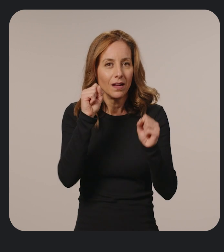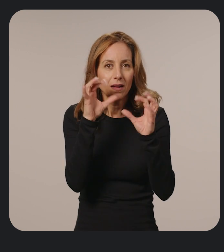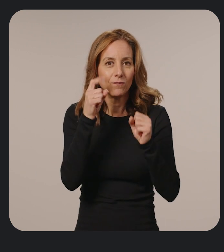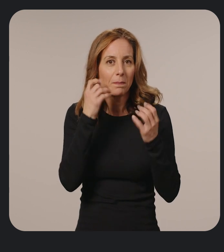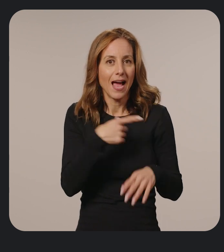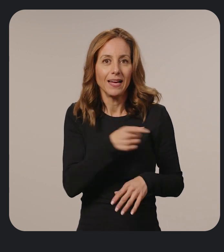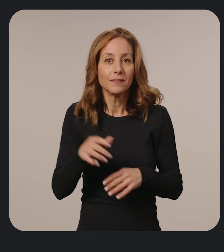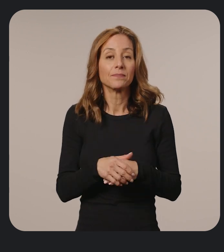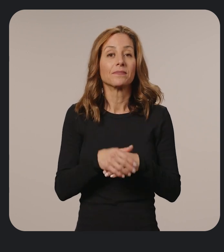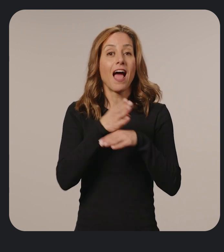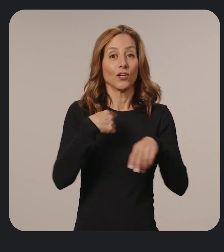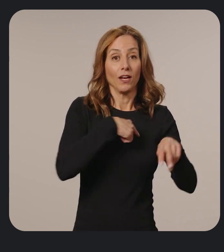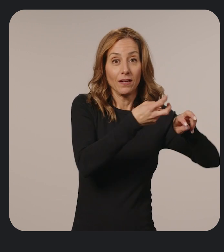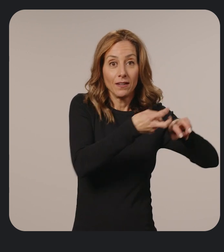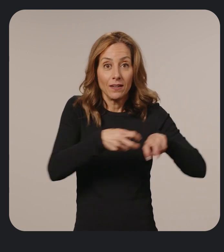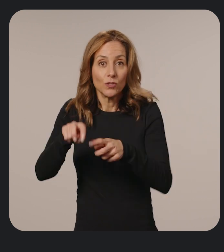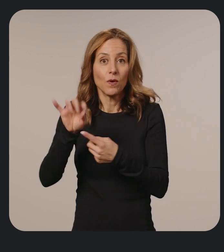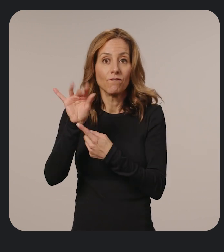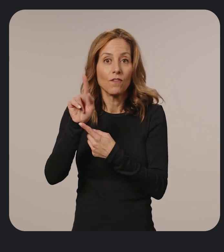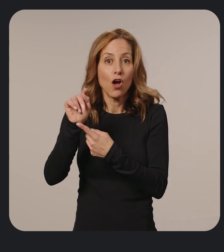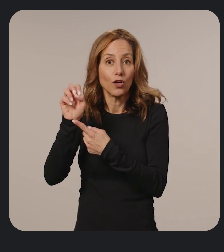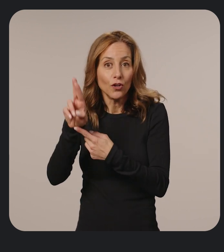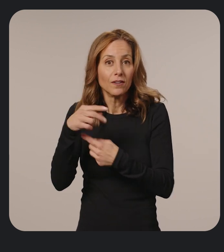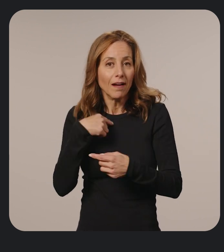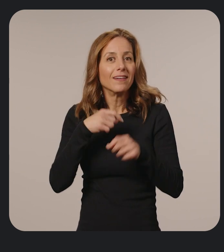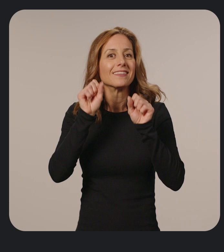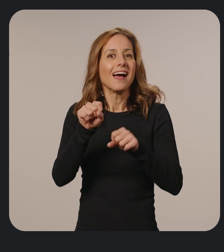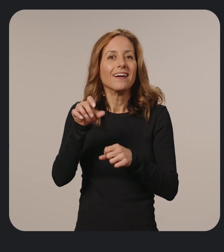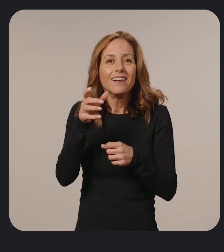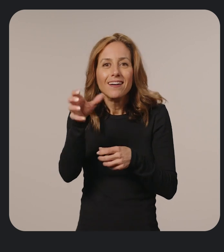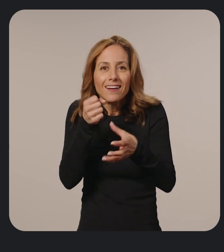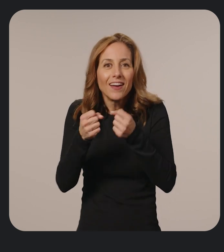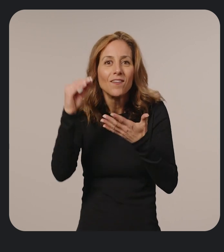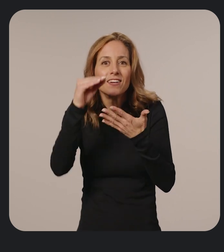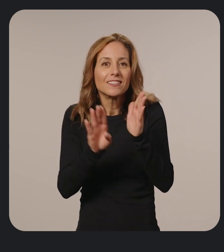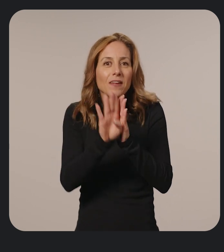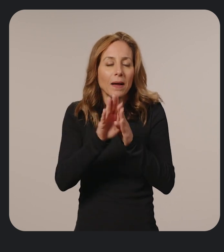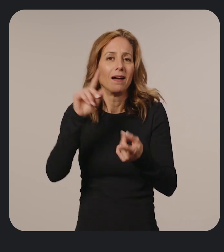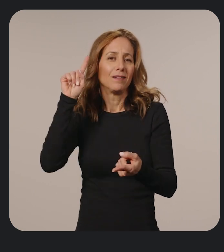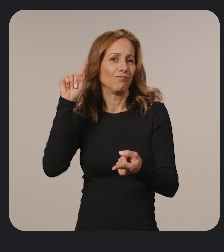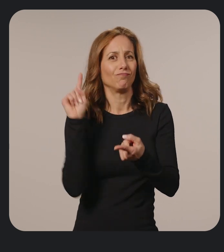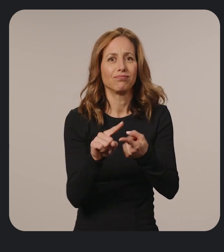was life-changing for many of them. After migrating to Flutter, we were able to take feature development and reduce it by half.